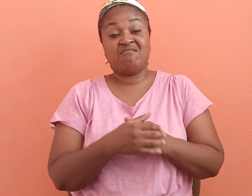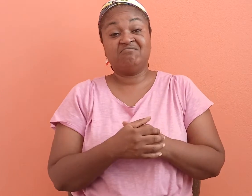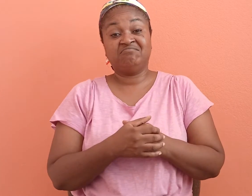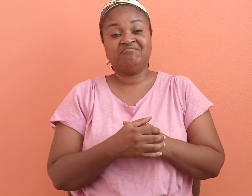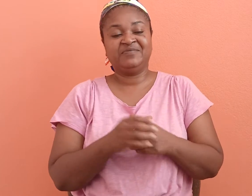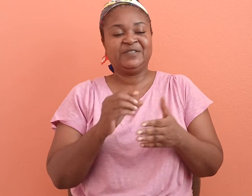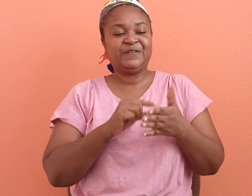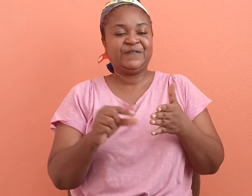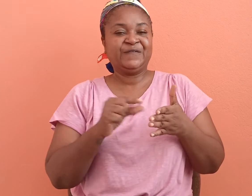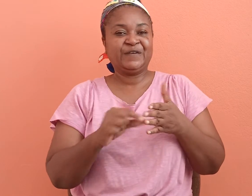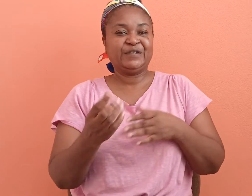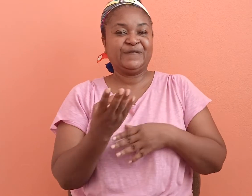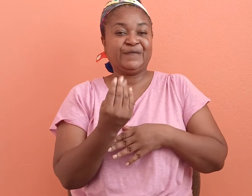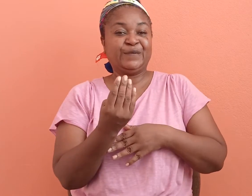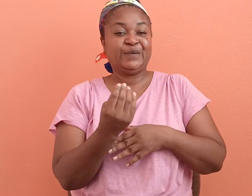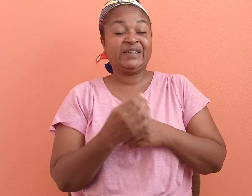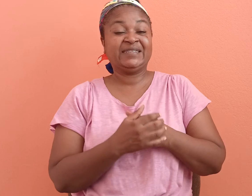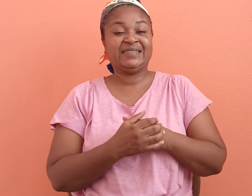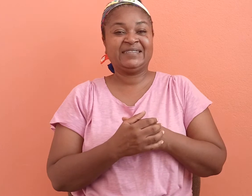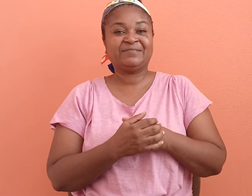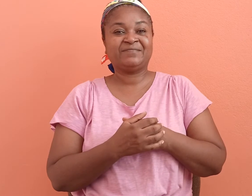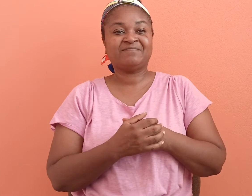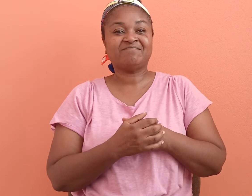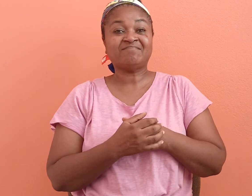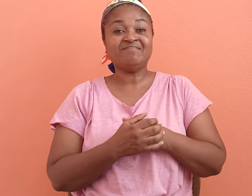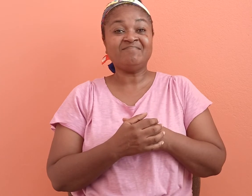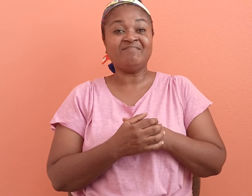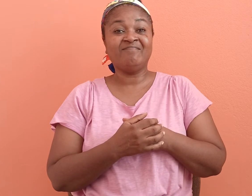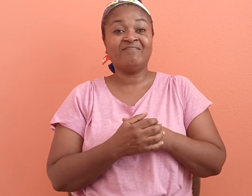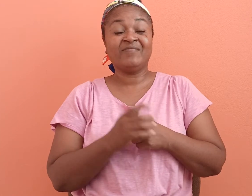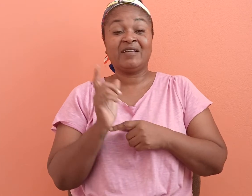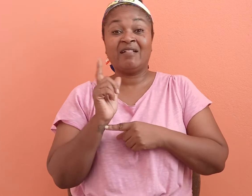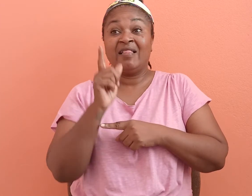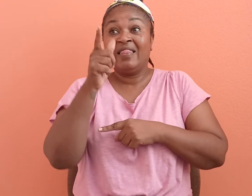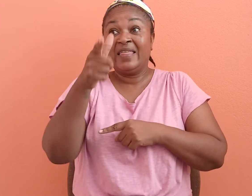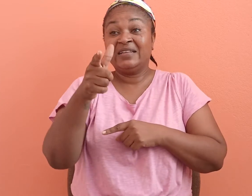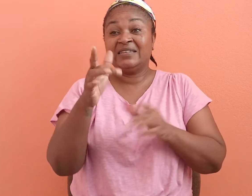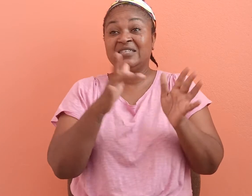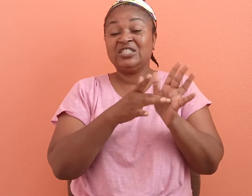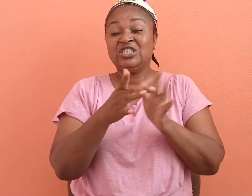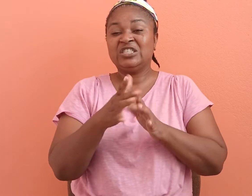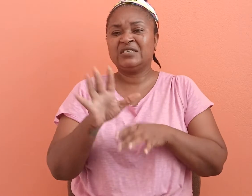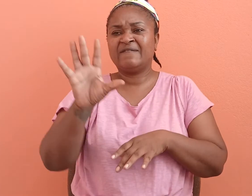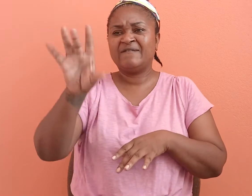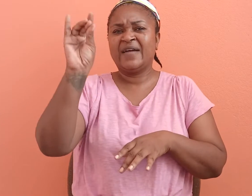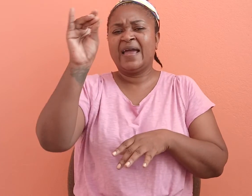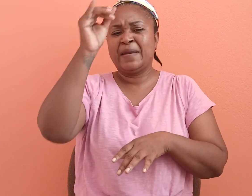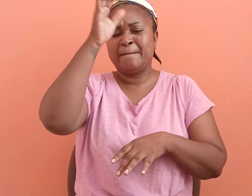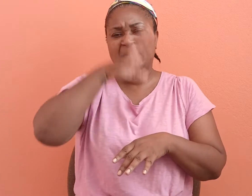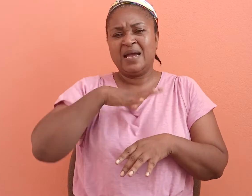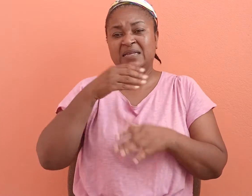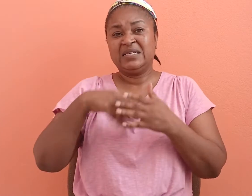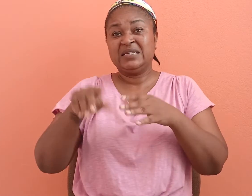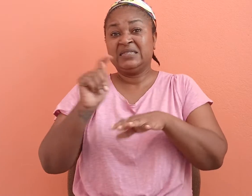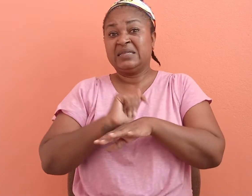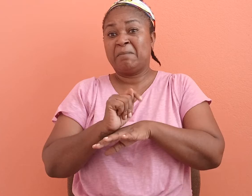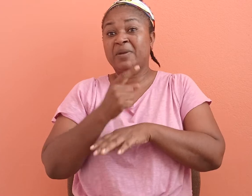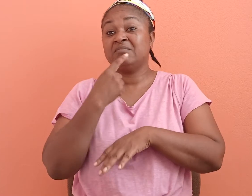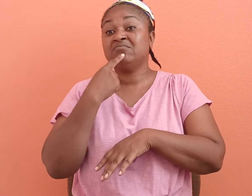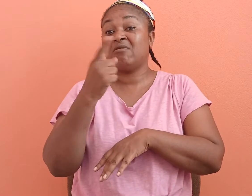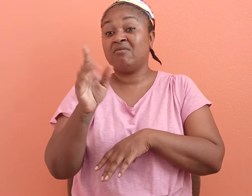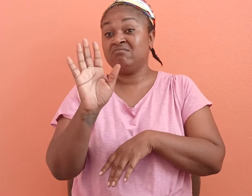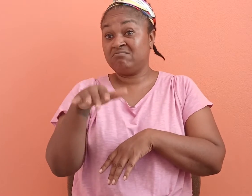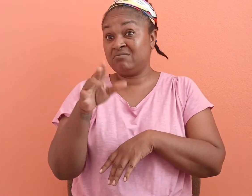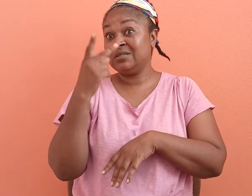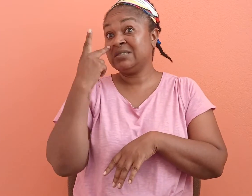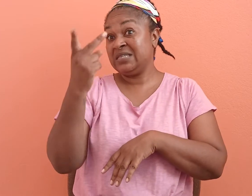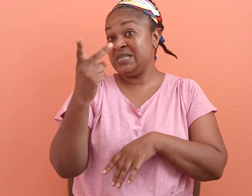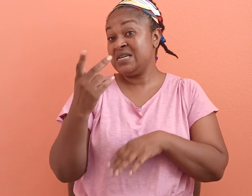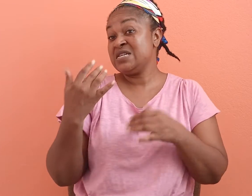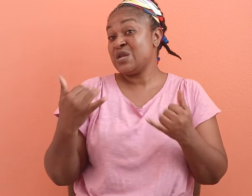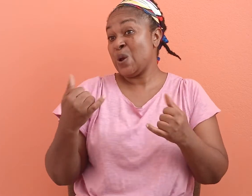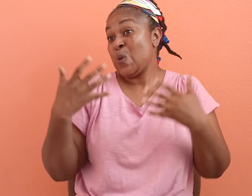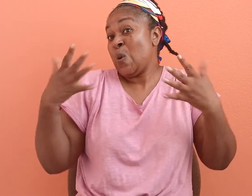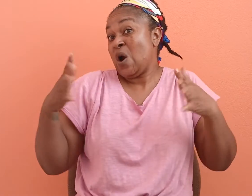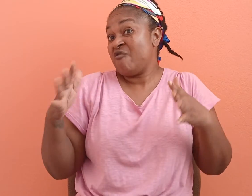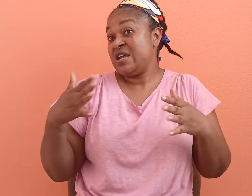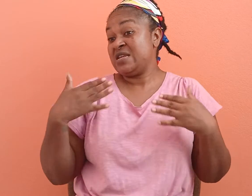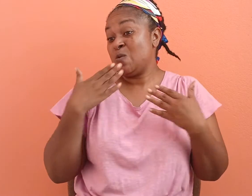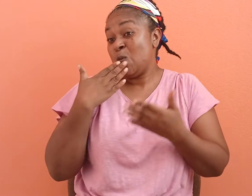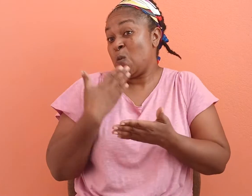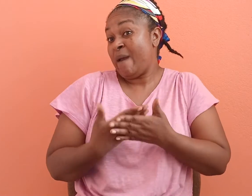14 Later Jesus found him in the temple and said, “See! You have been made well.